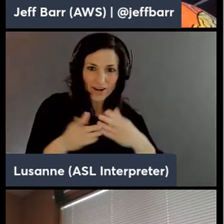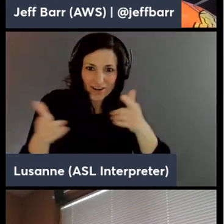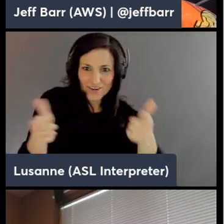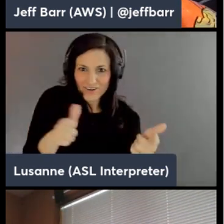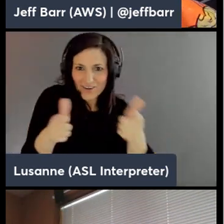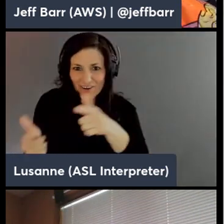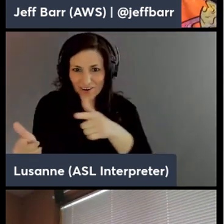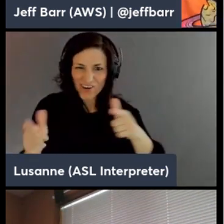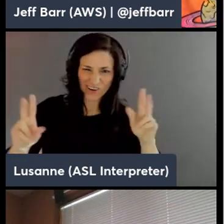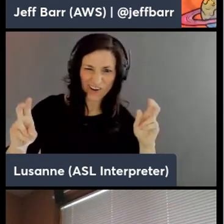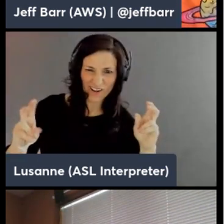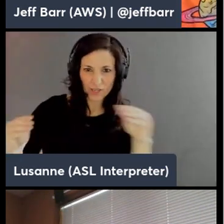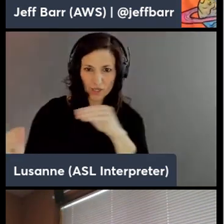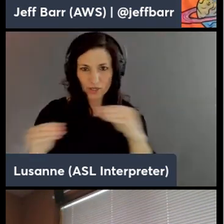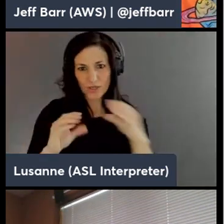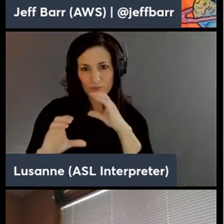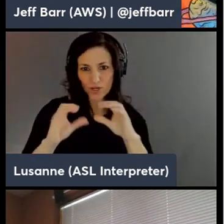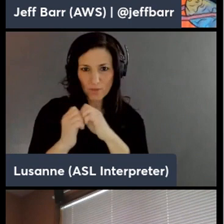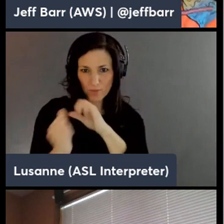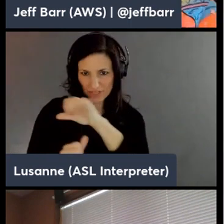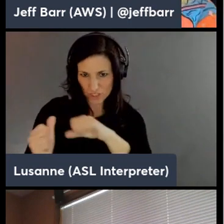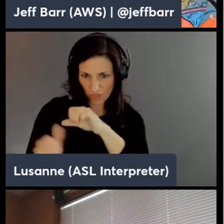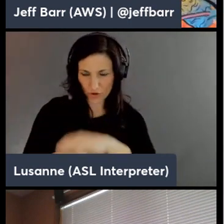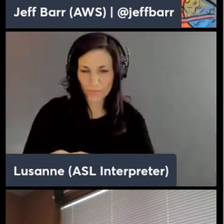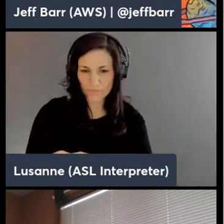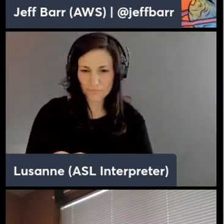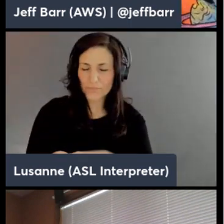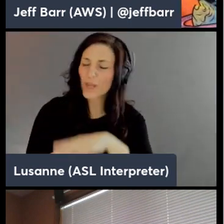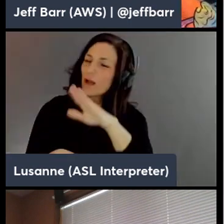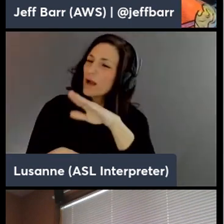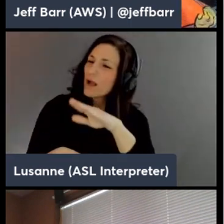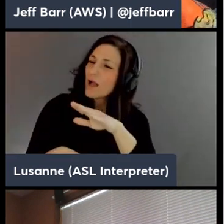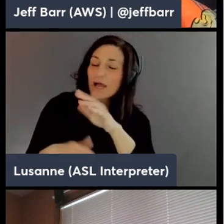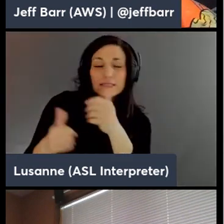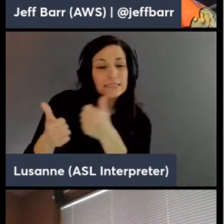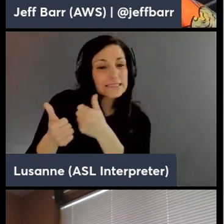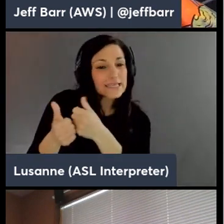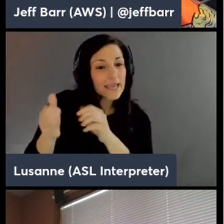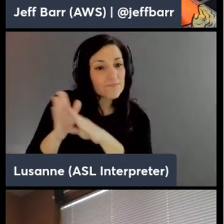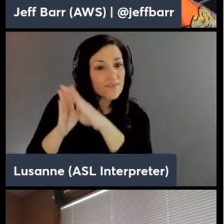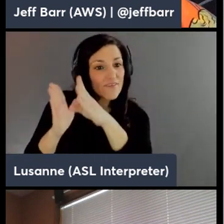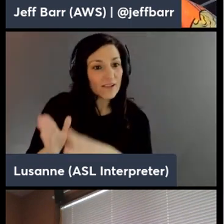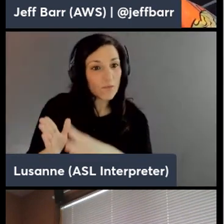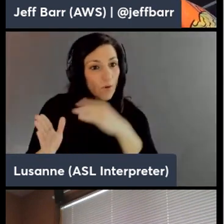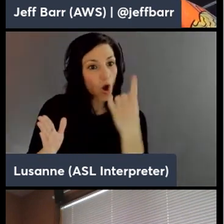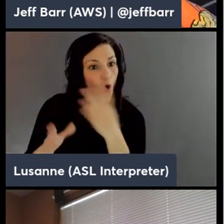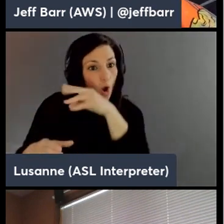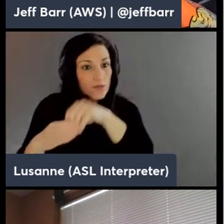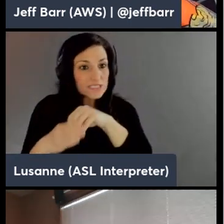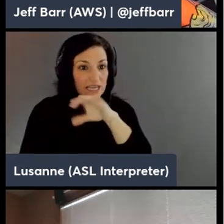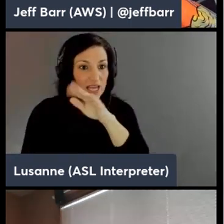So Ray, does the game developer always work in the console, or are there, like, API or CLI access